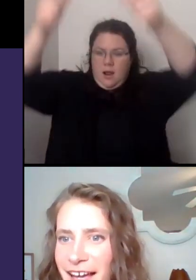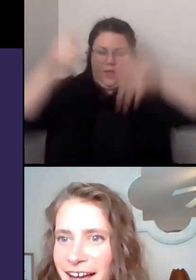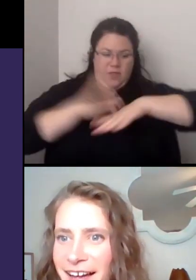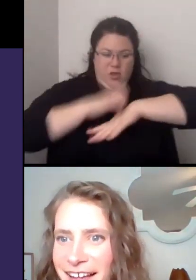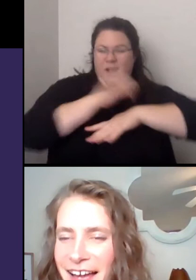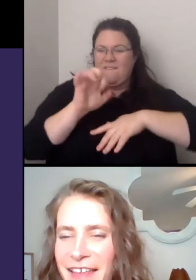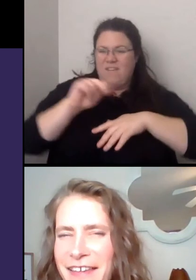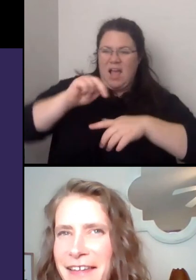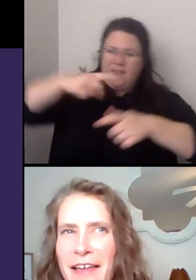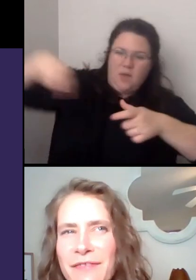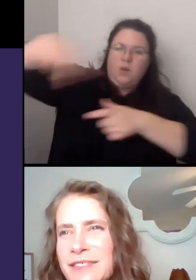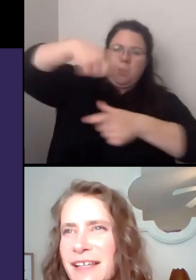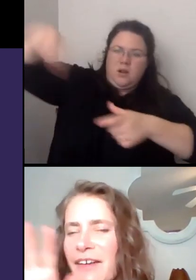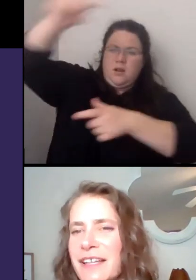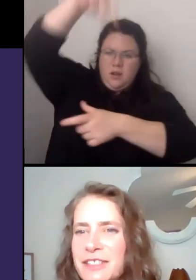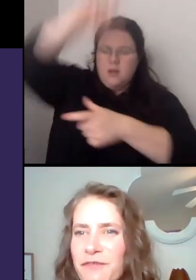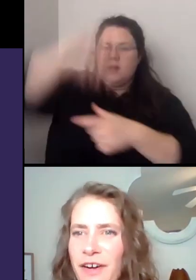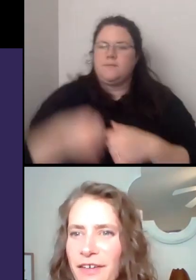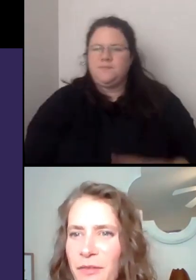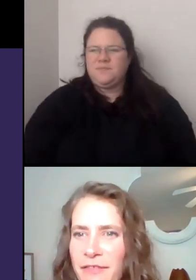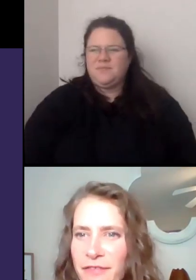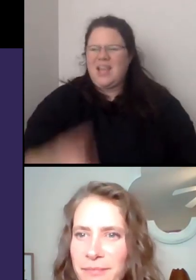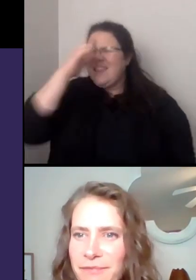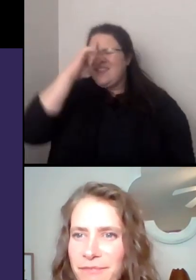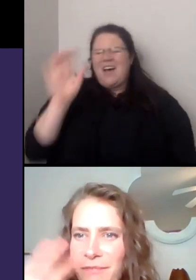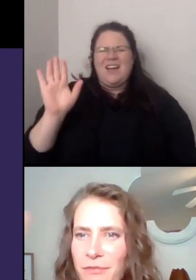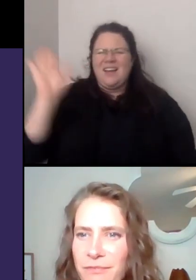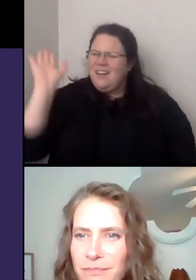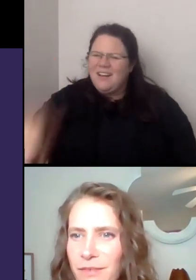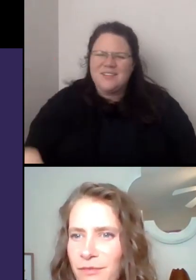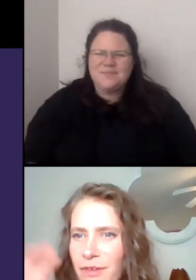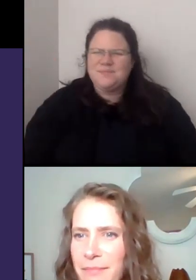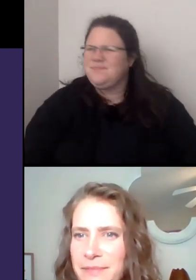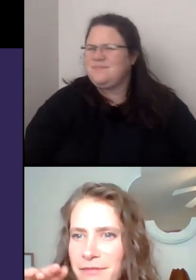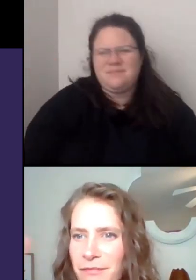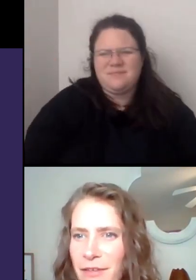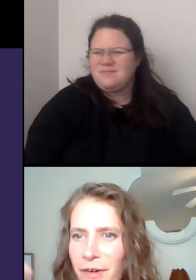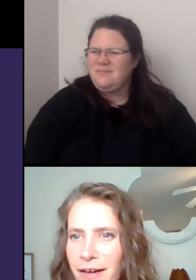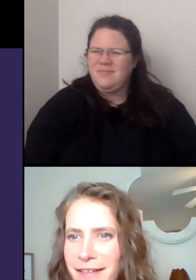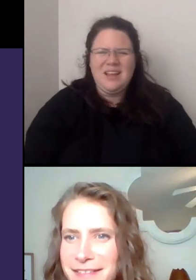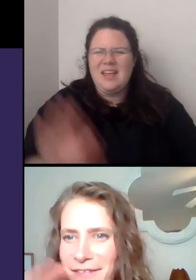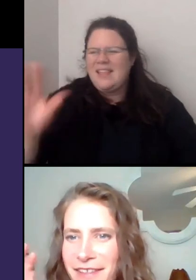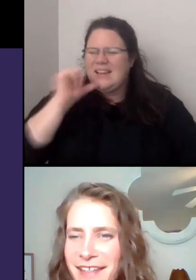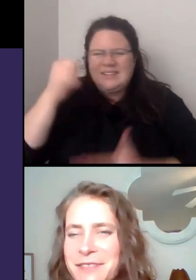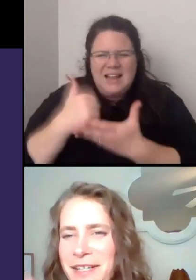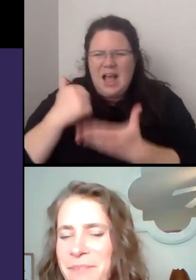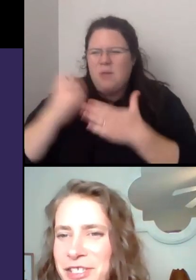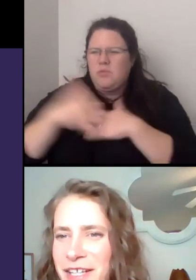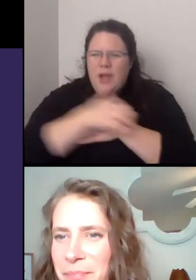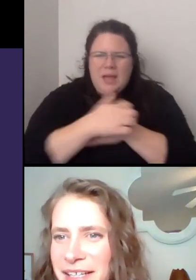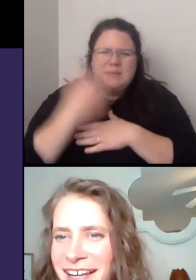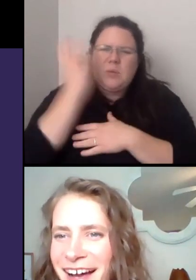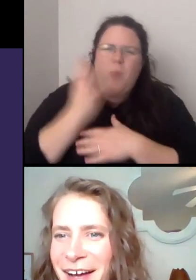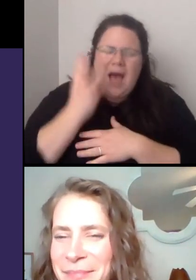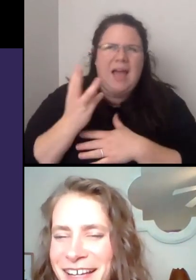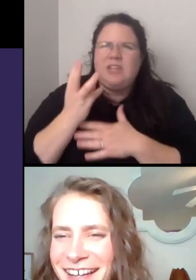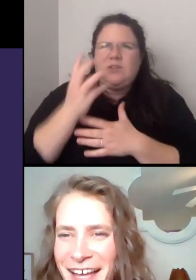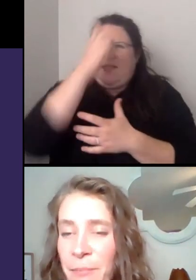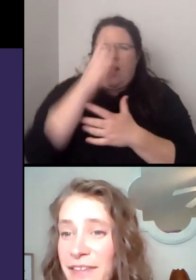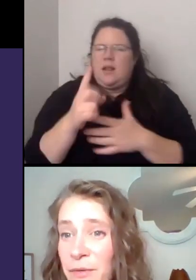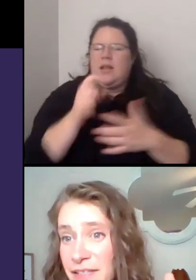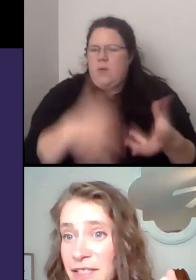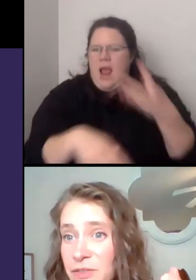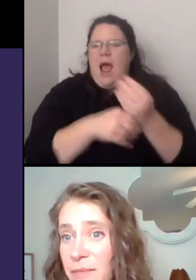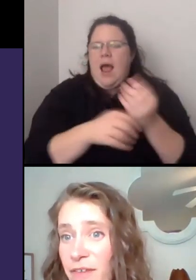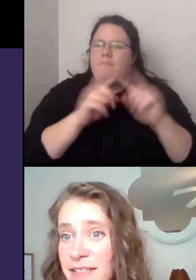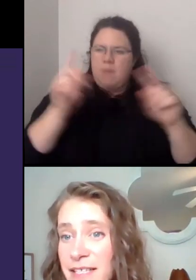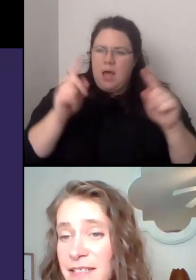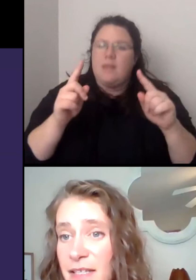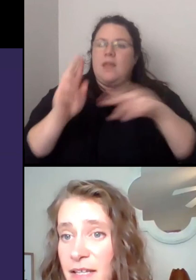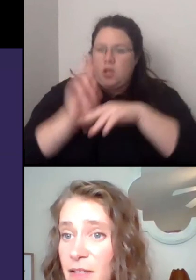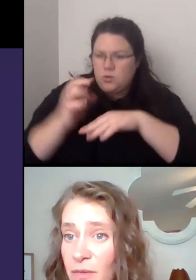And I was like, oh, that's too far away from grapes and wine and stuff like that, so I didn't mention it. But they did use grape vines as, you know...